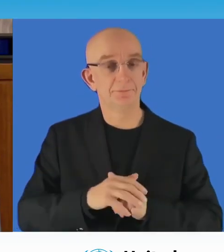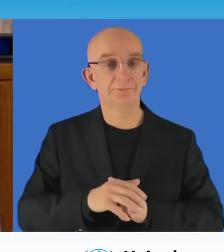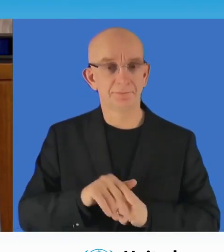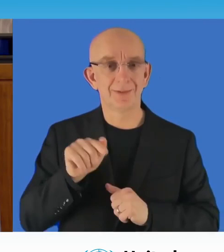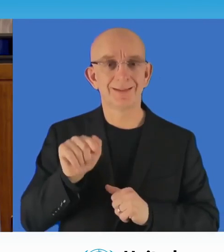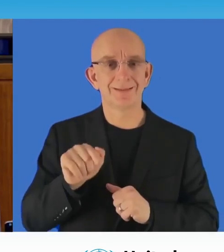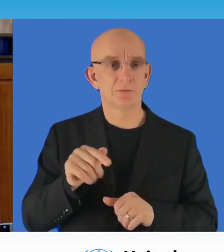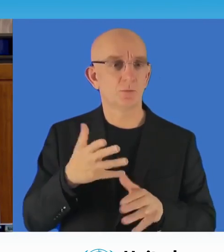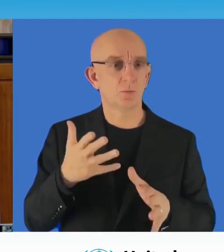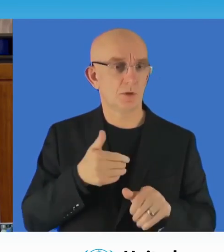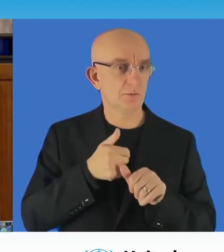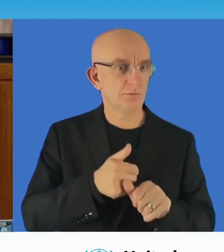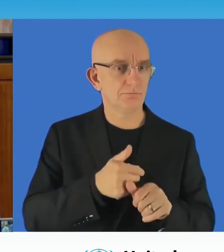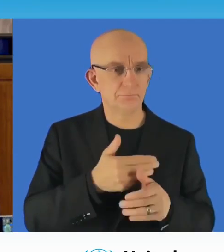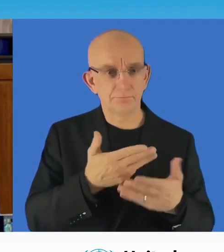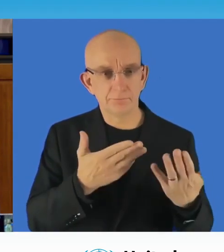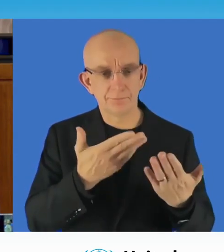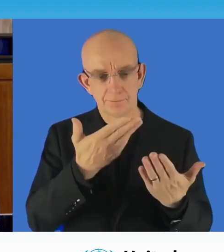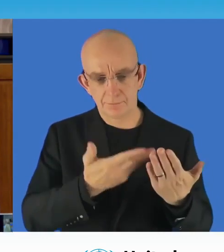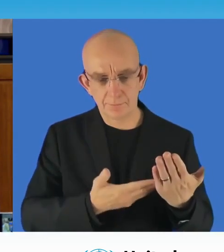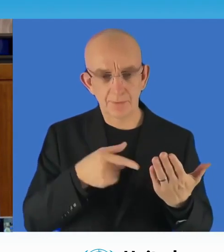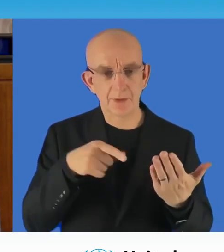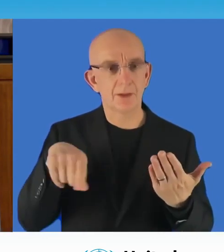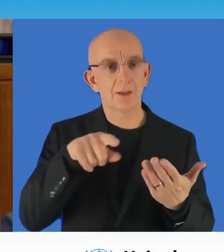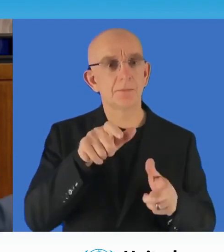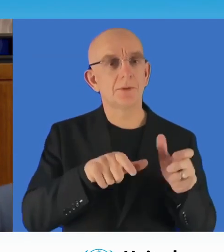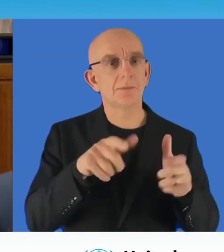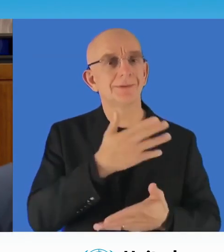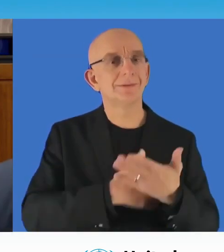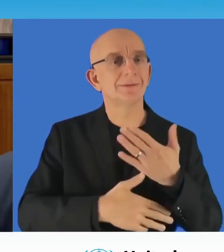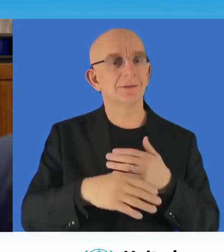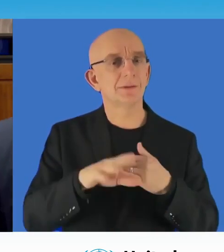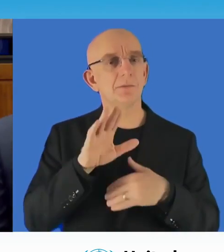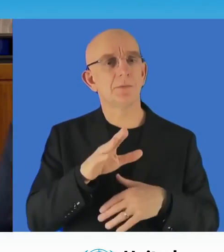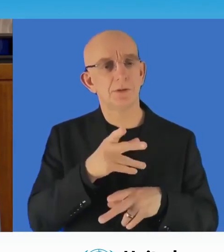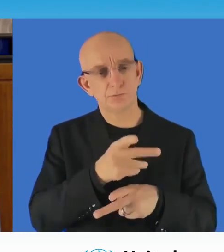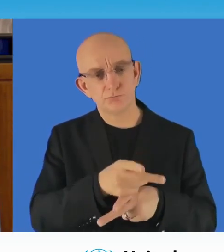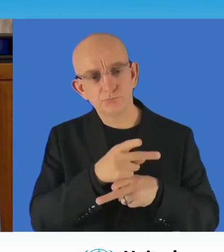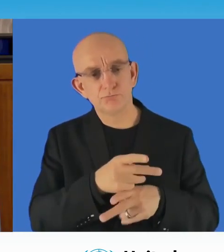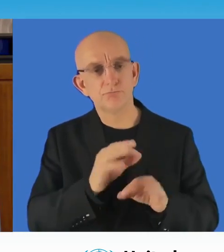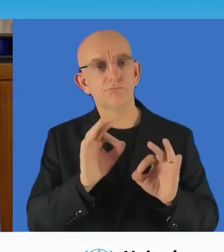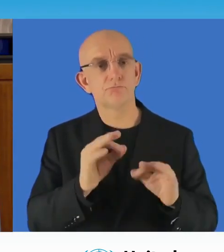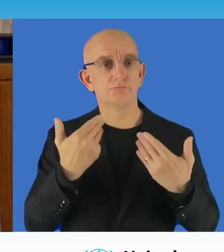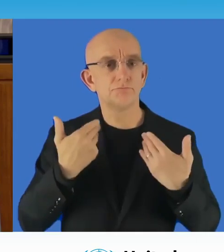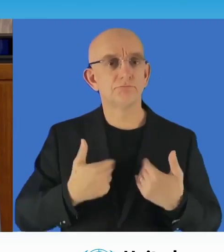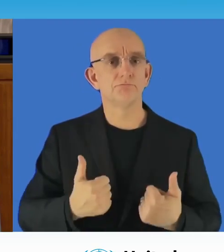quality of life of person with disabilities and ensure their rights protected across all areas